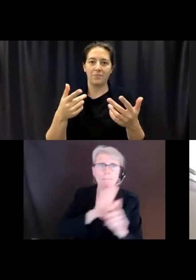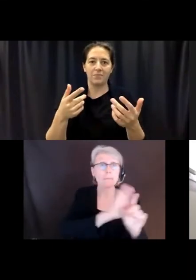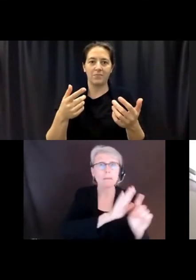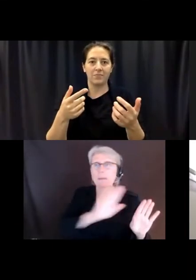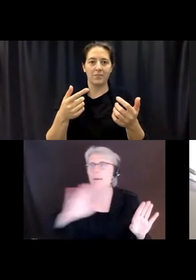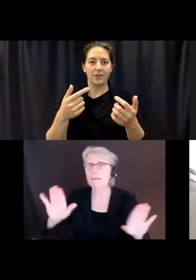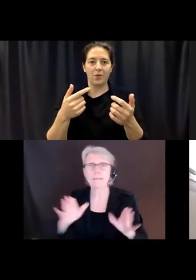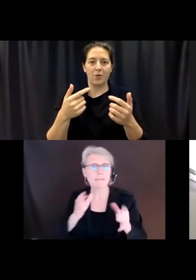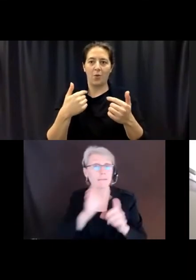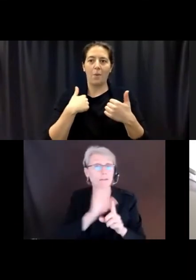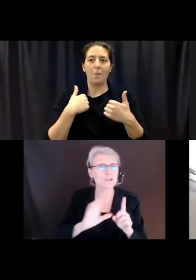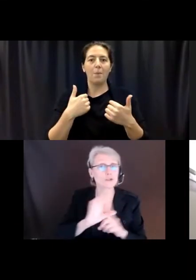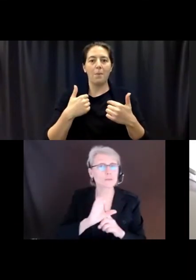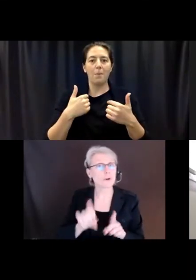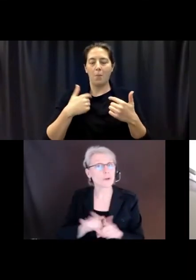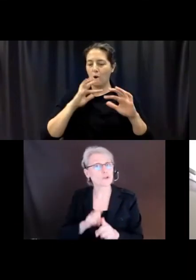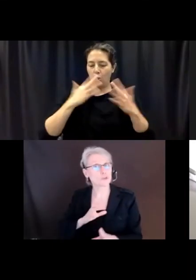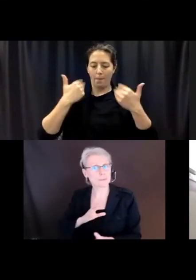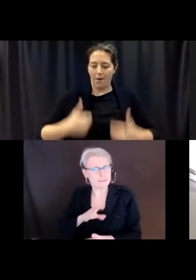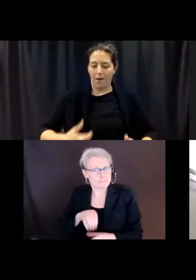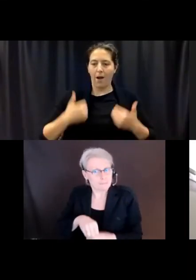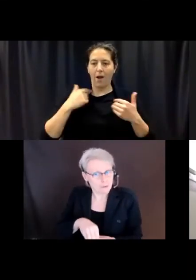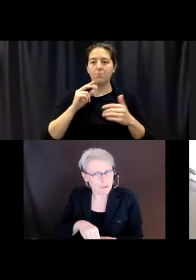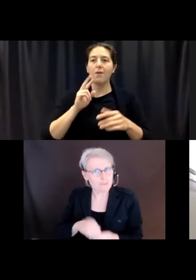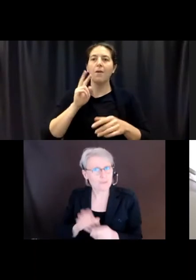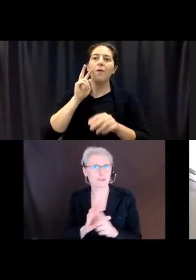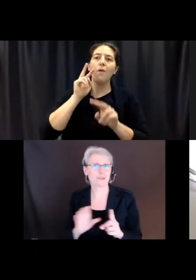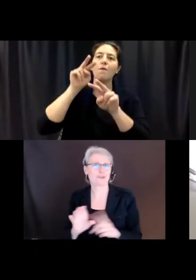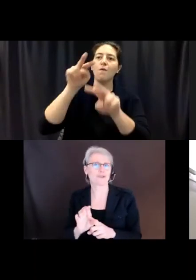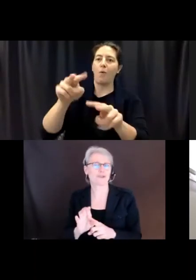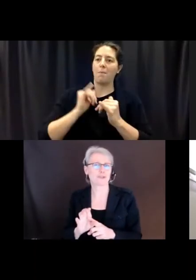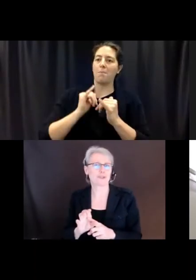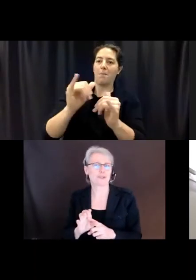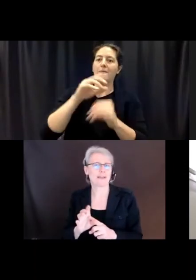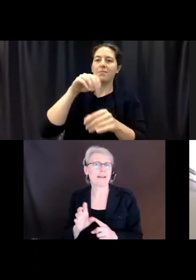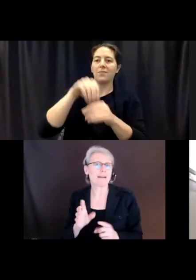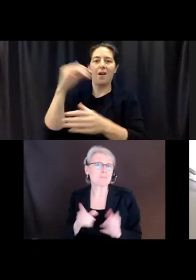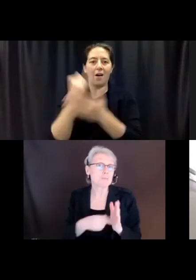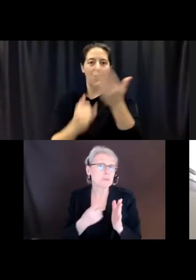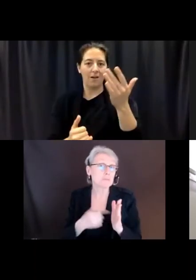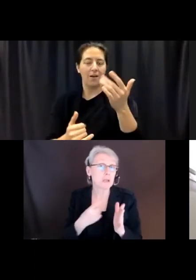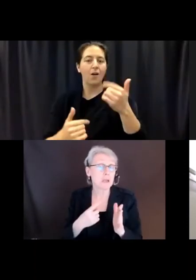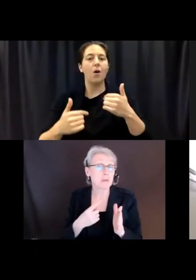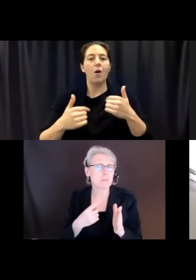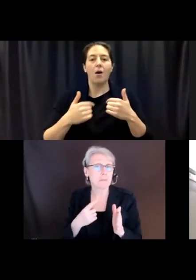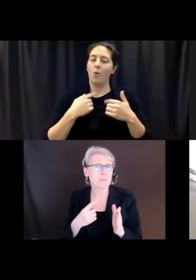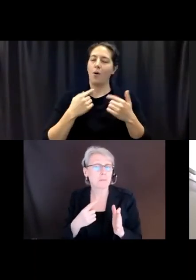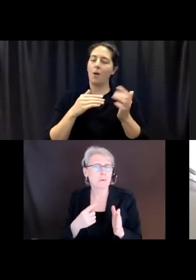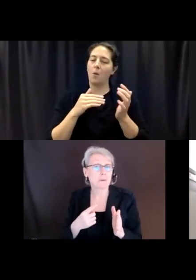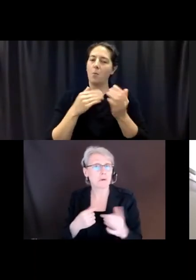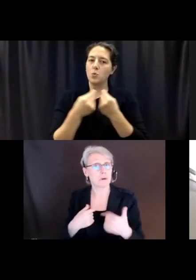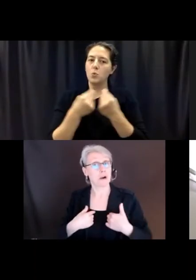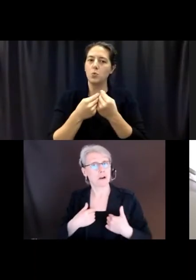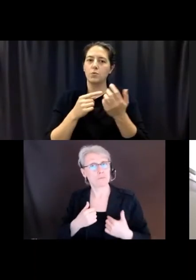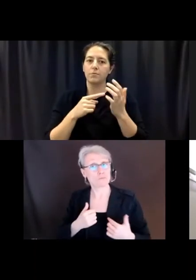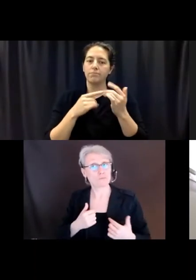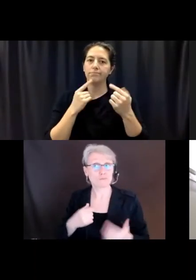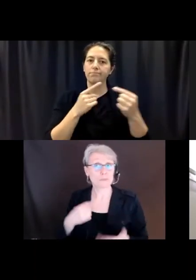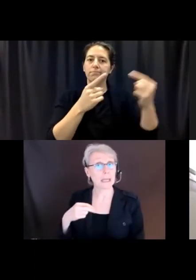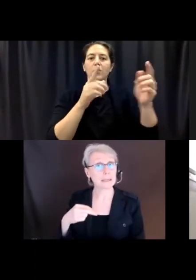PART OF THE CULTURE, BEING SHOWCASED SOMETIMES. SO THIS IS SOMETHING THAT I DEFEND A LOT.